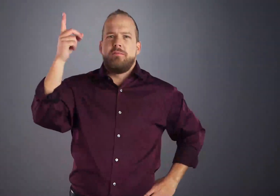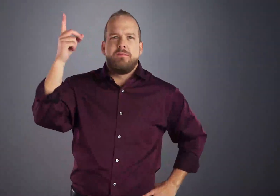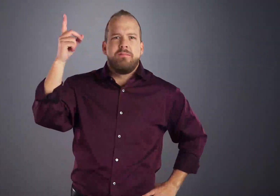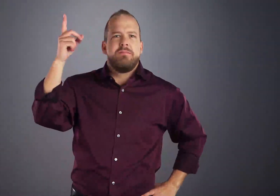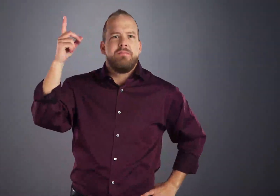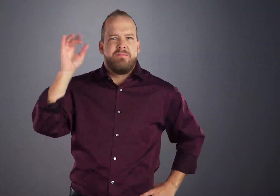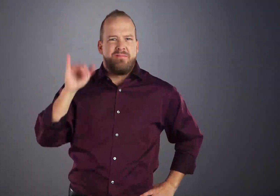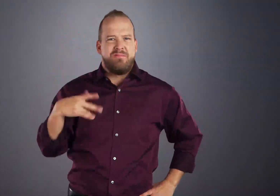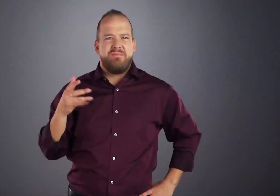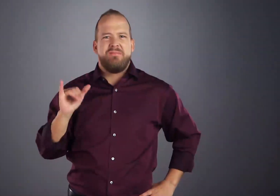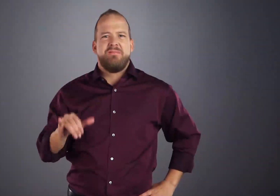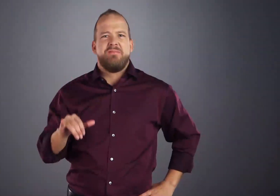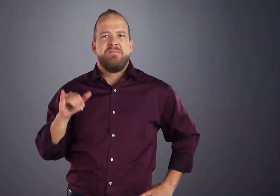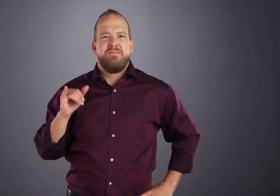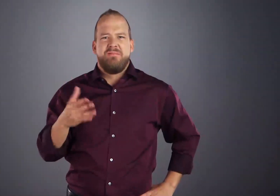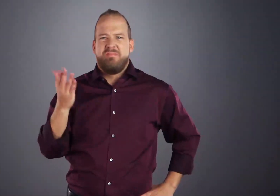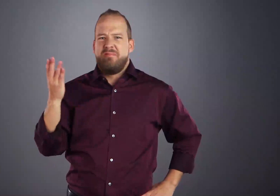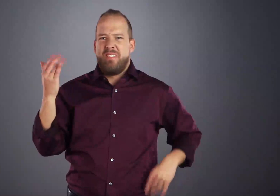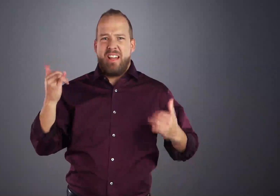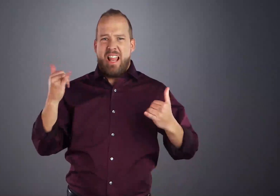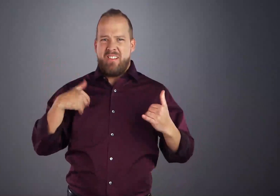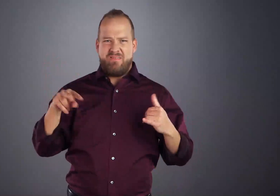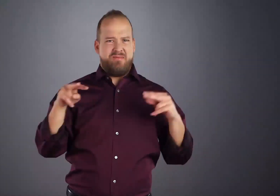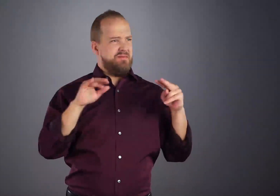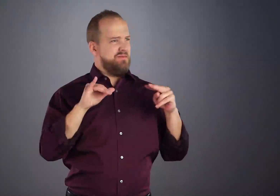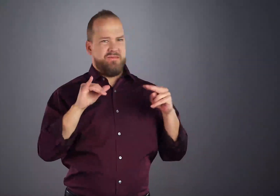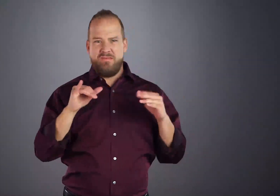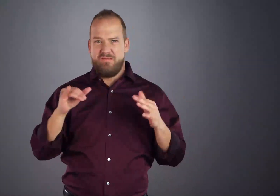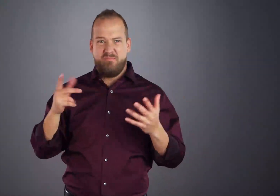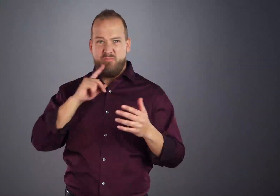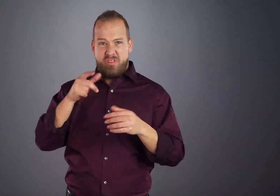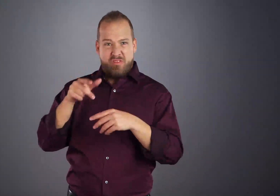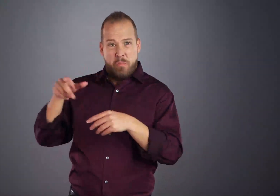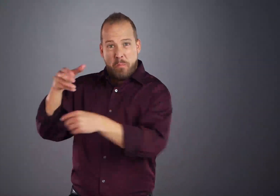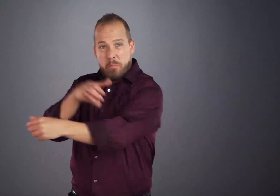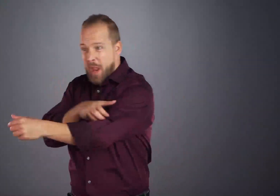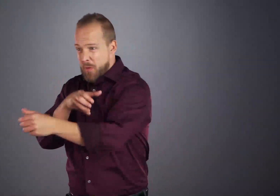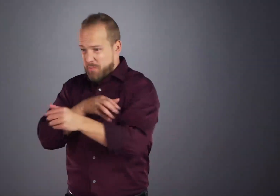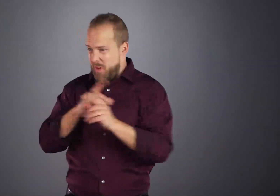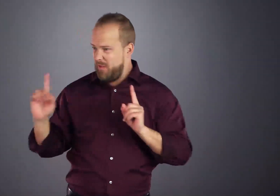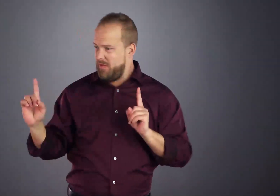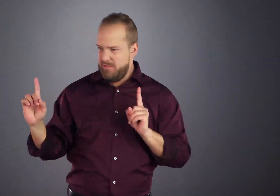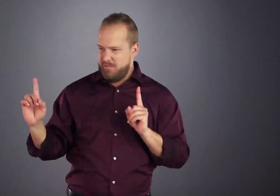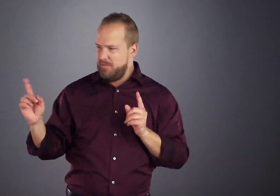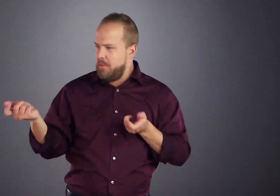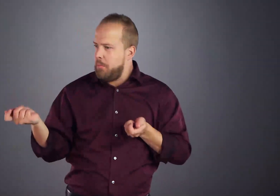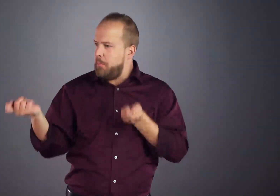There had been no more power in him than there was in me at that minute; and this was none at all.